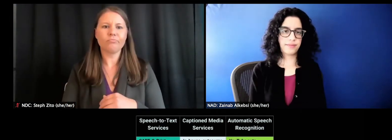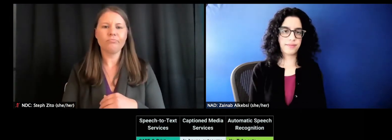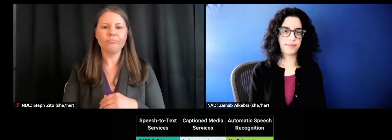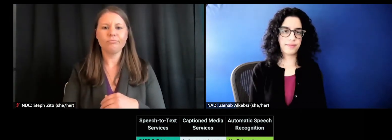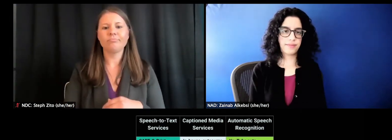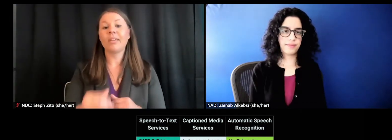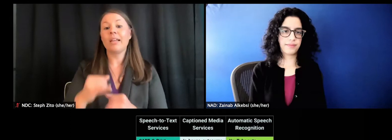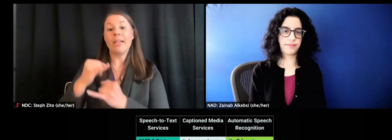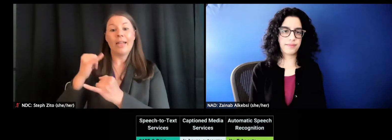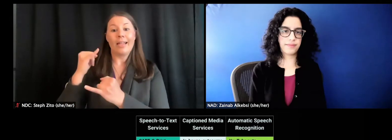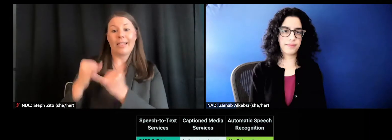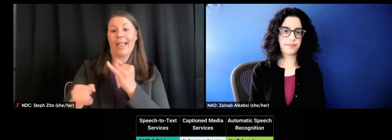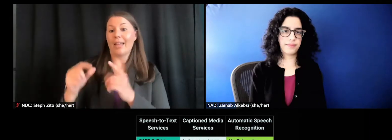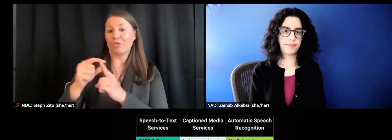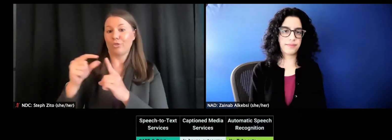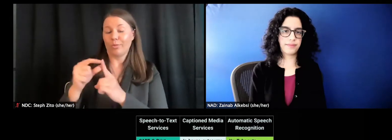this service via vendors.